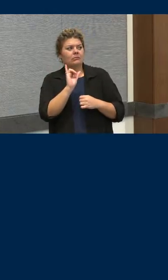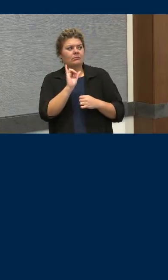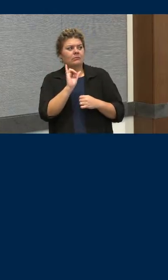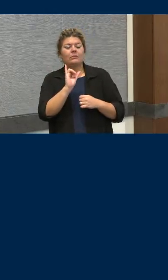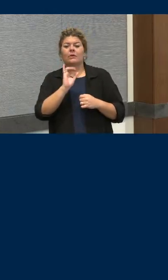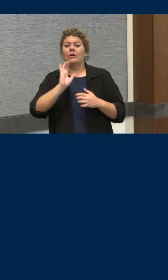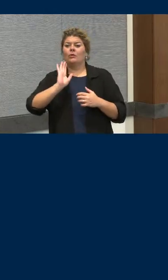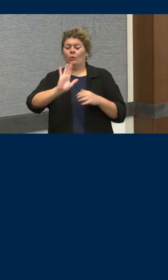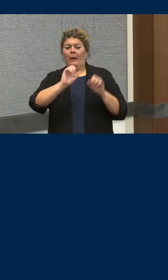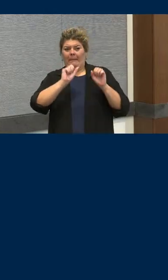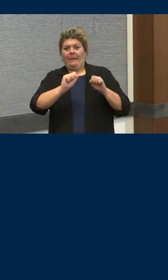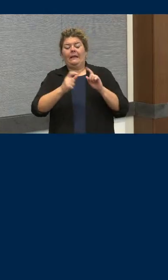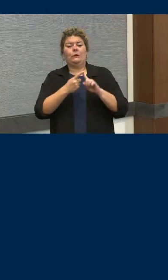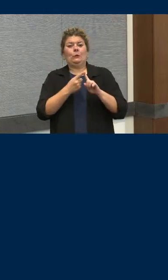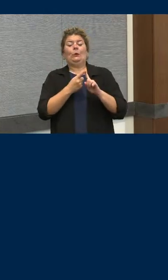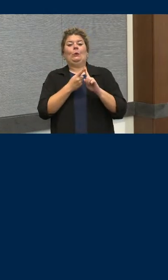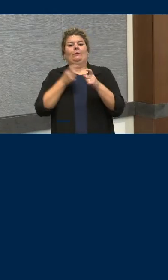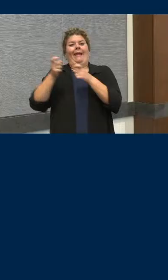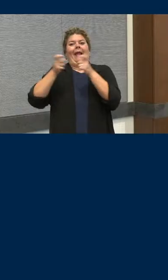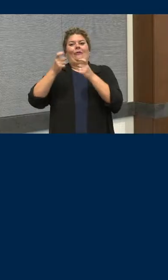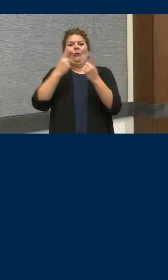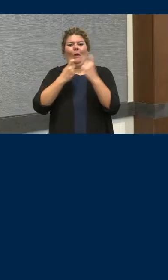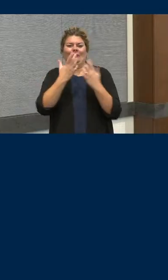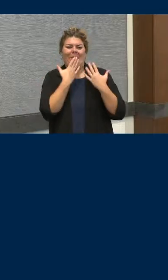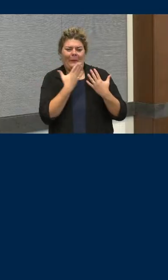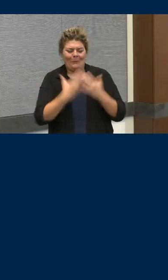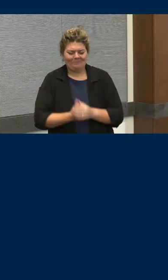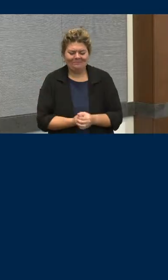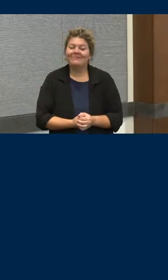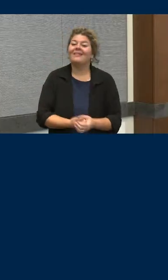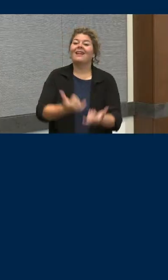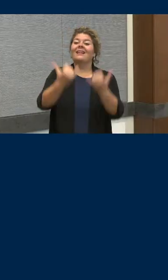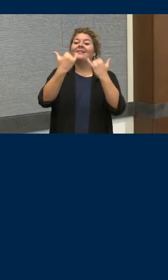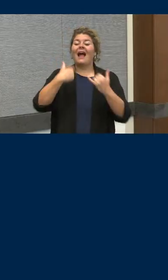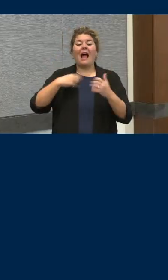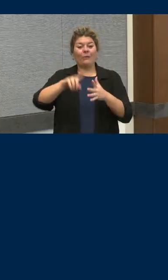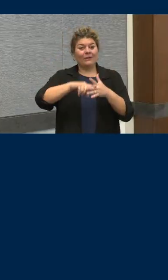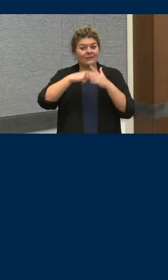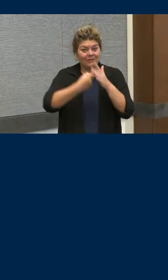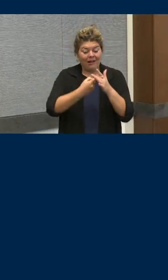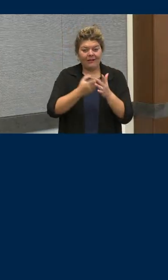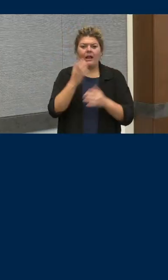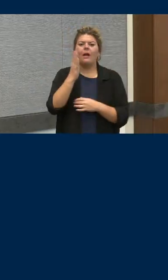handle those. I'm going to